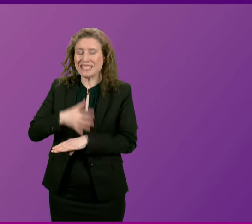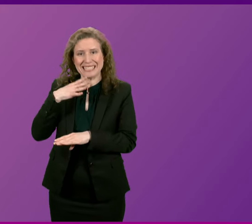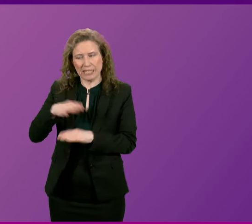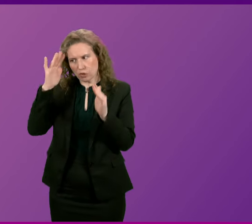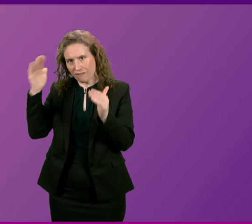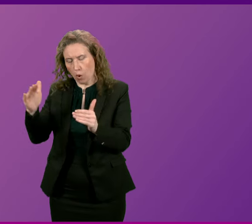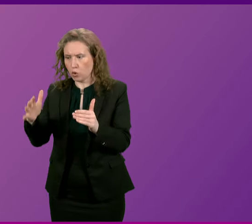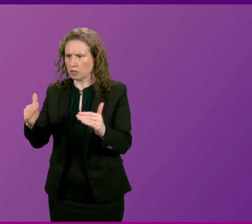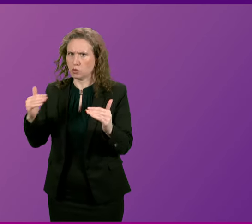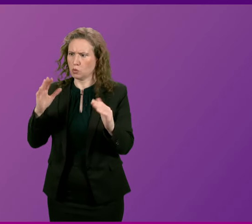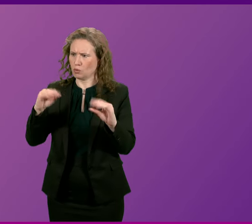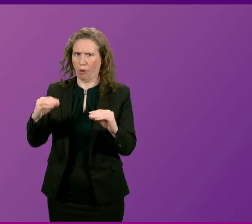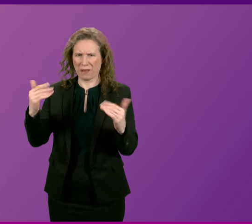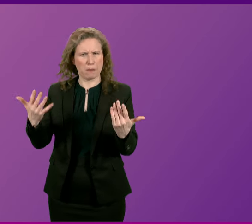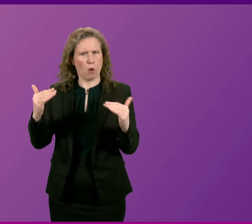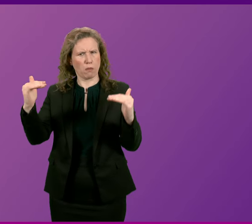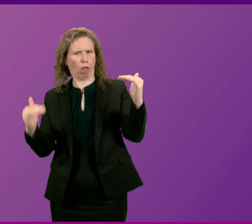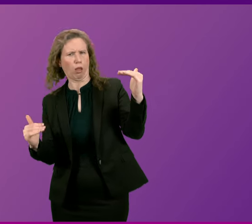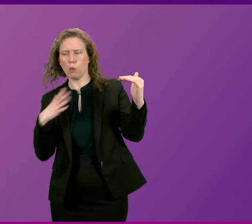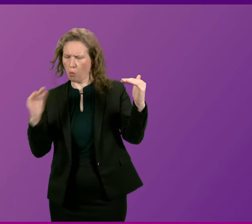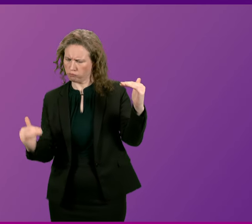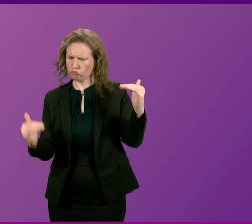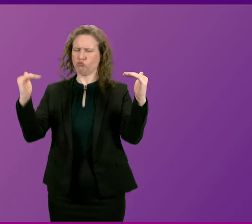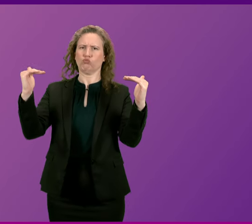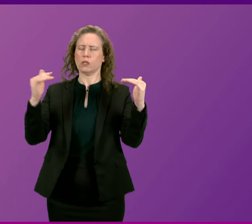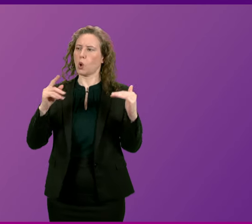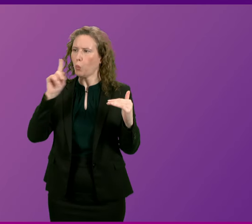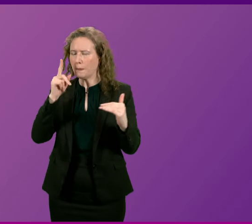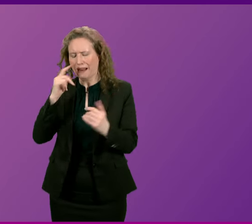on closing that gap to ensure that women are able to make a greater contribution to